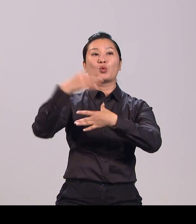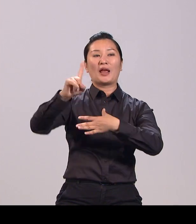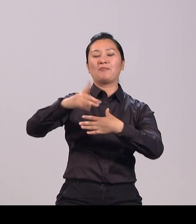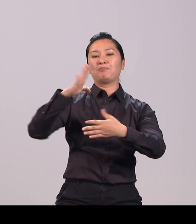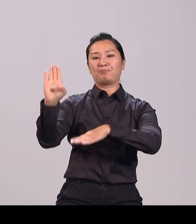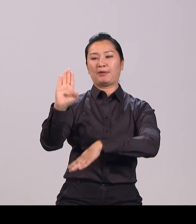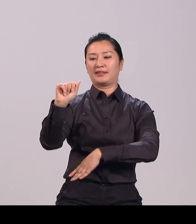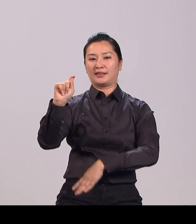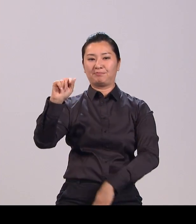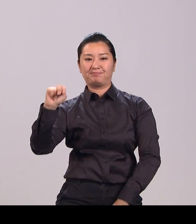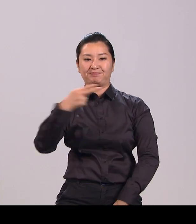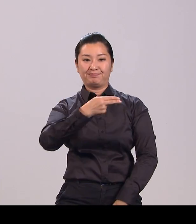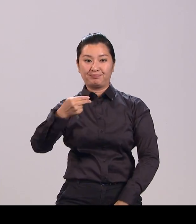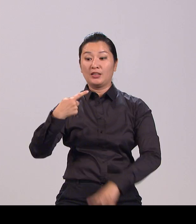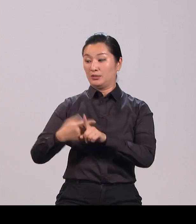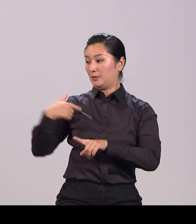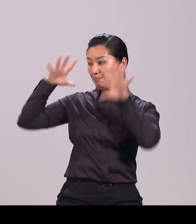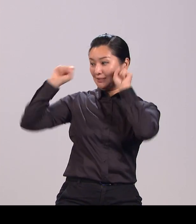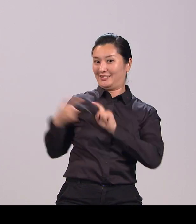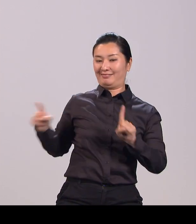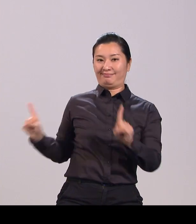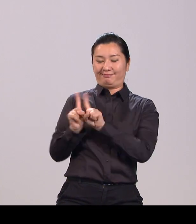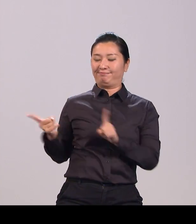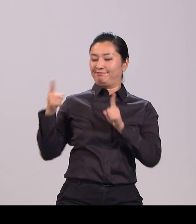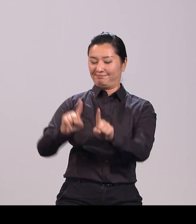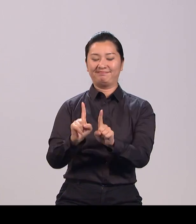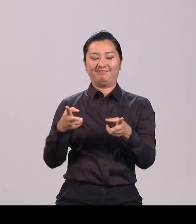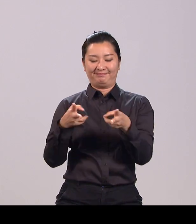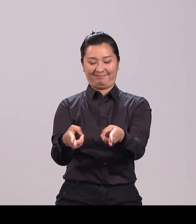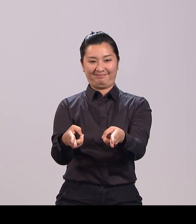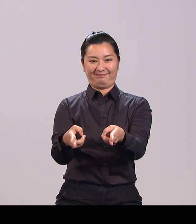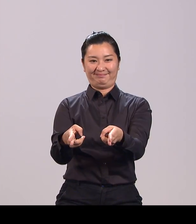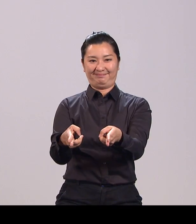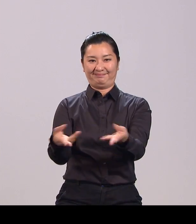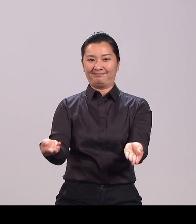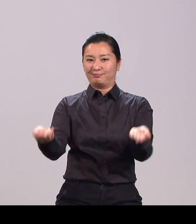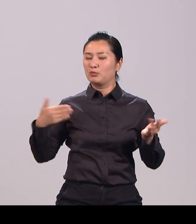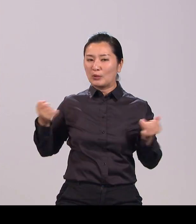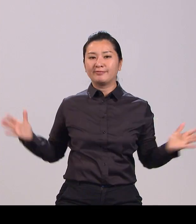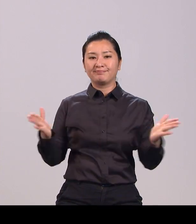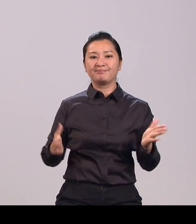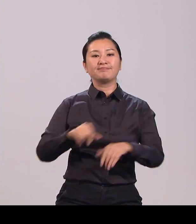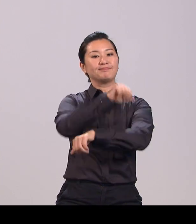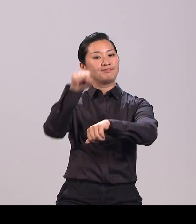and I hope that it will encourage more Singaporeans to go and to find opportunities in Indonesia.